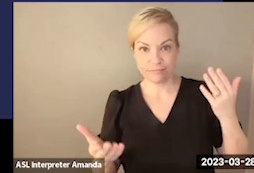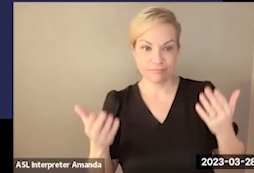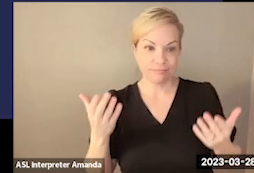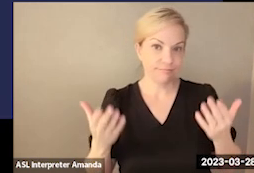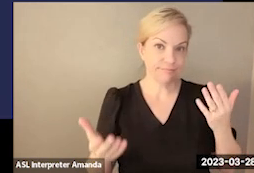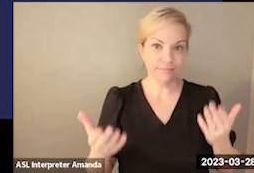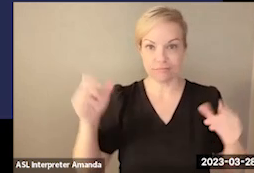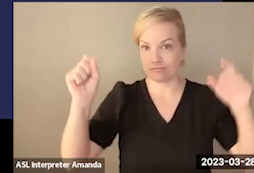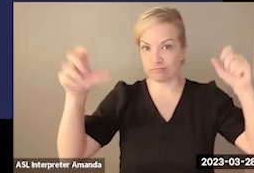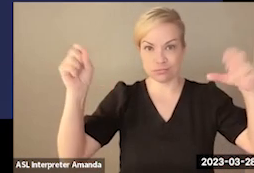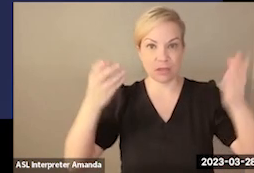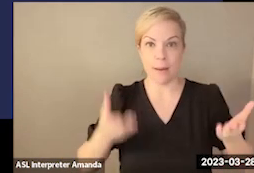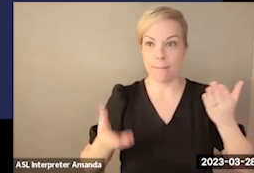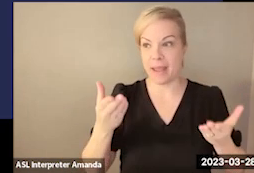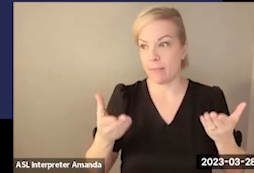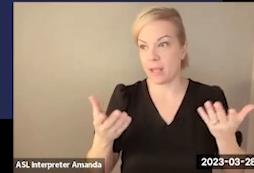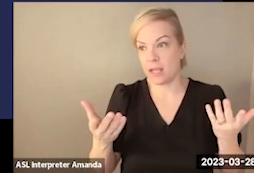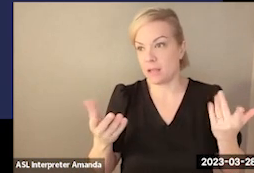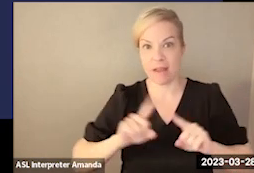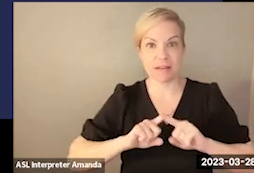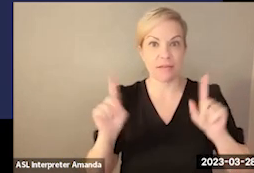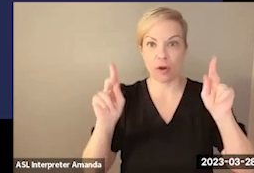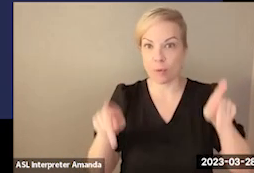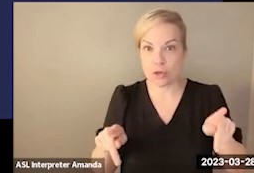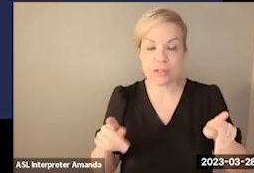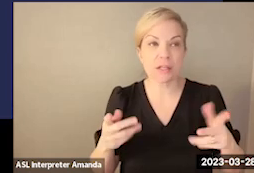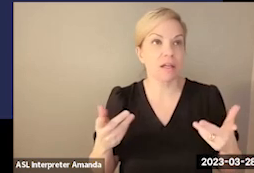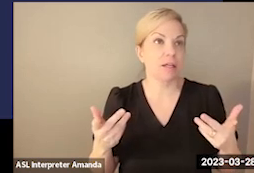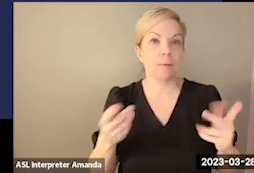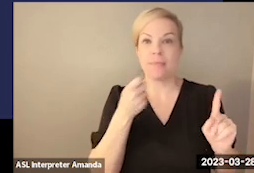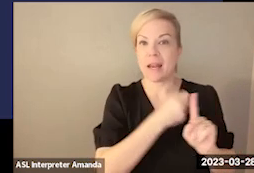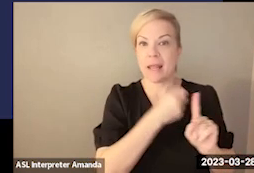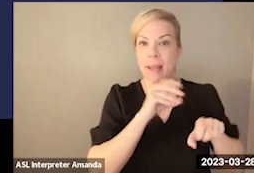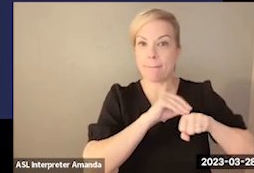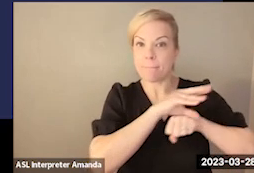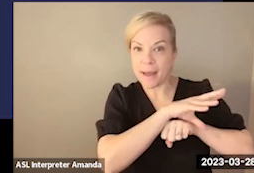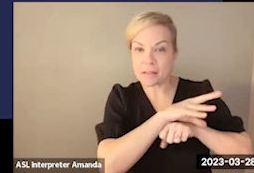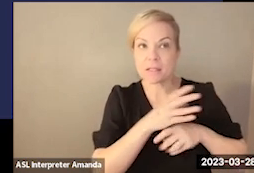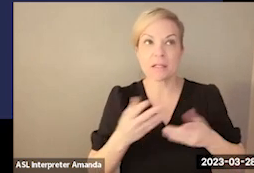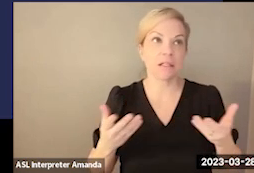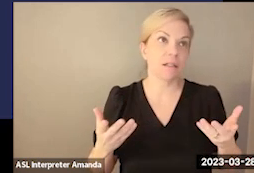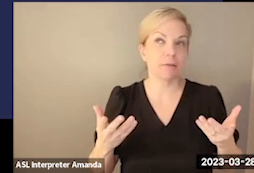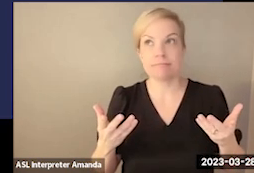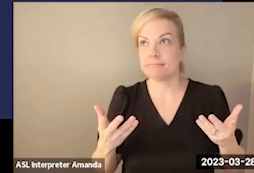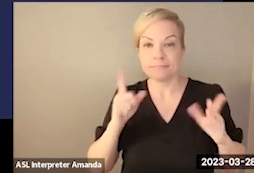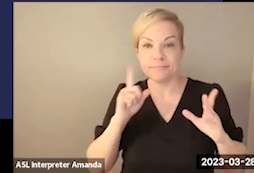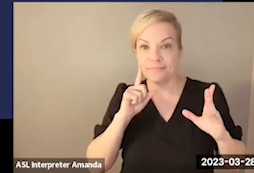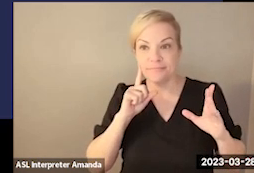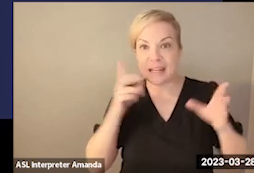Debbie Stine, Science & Technology Policy Academy: somebody who really impacted Debbie Stine, Science & Technology Policy Academy: some decision about maybe say, getting your